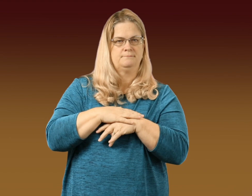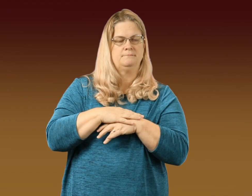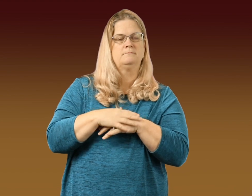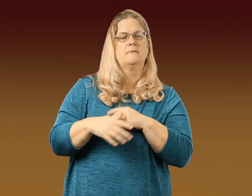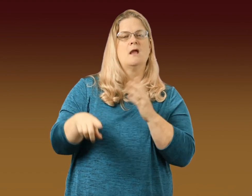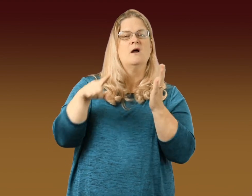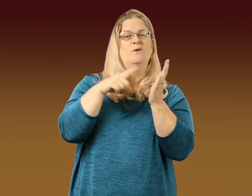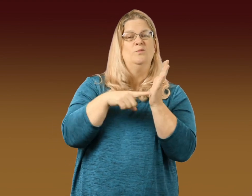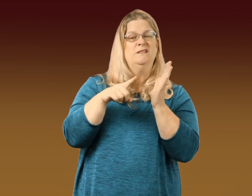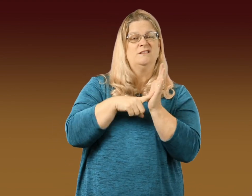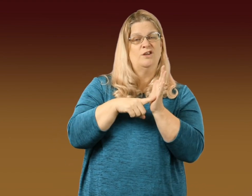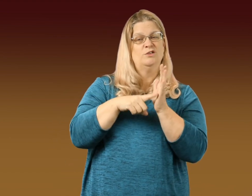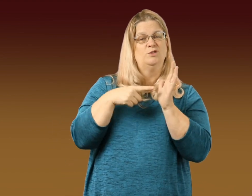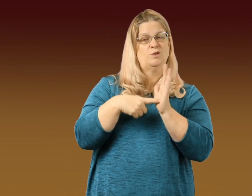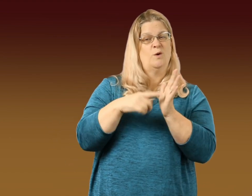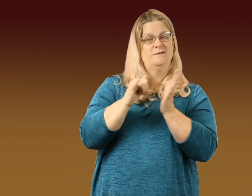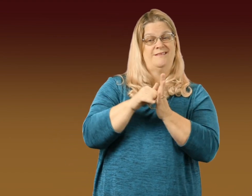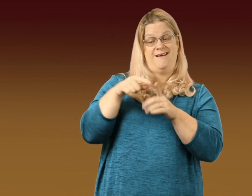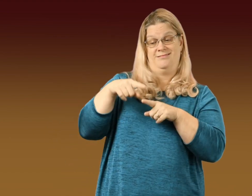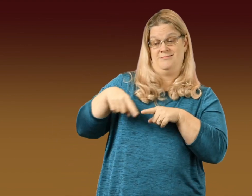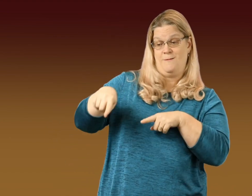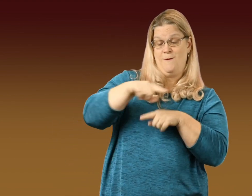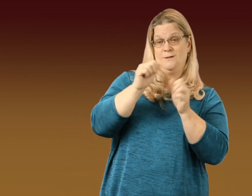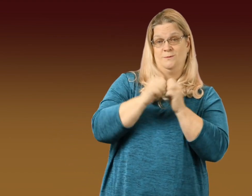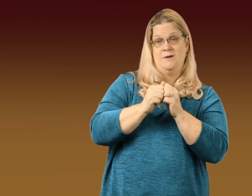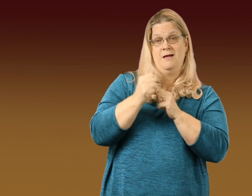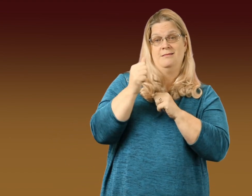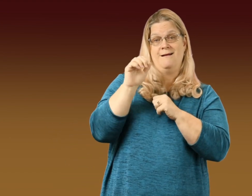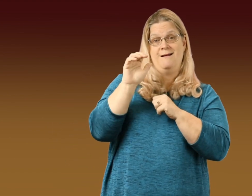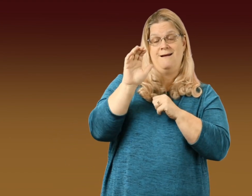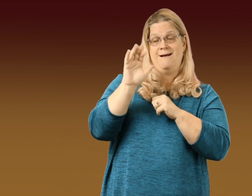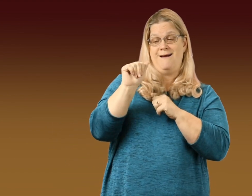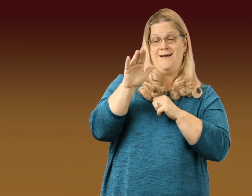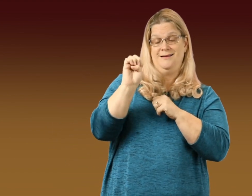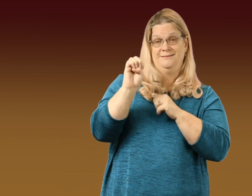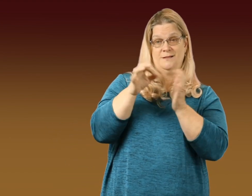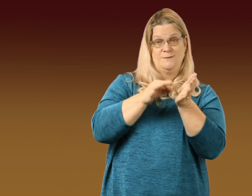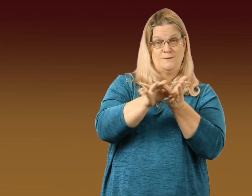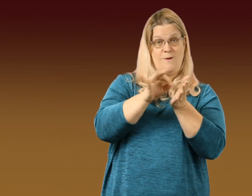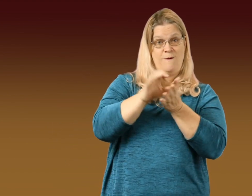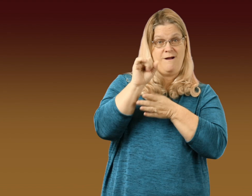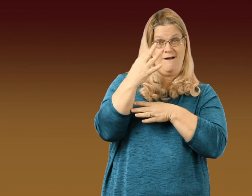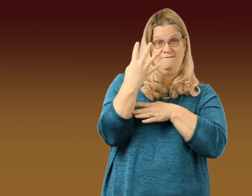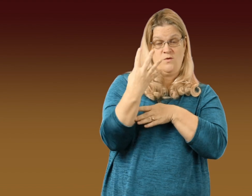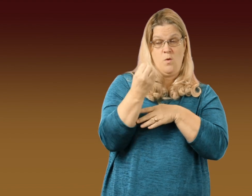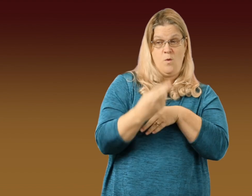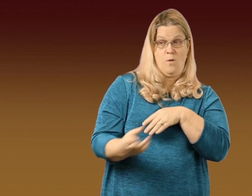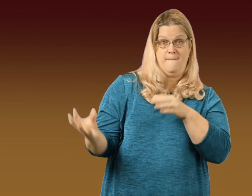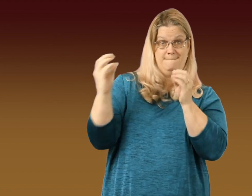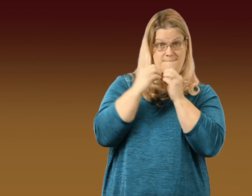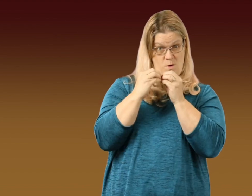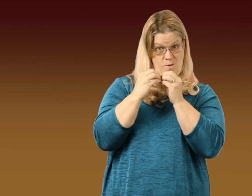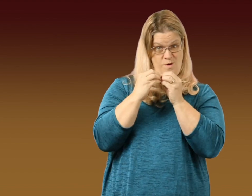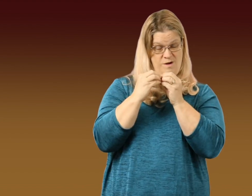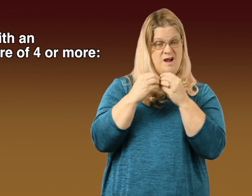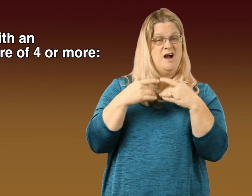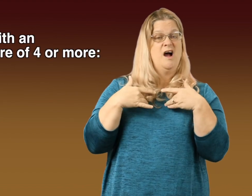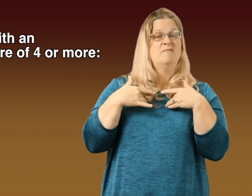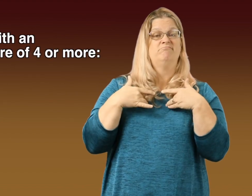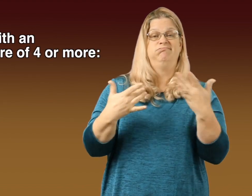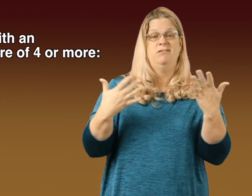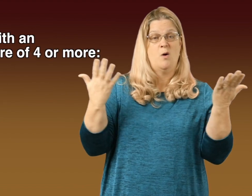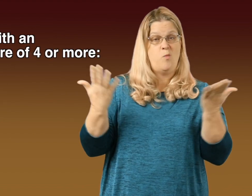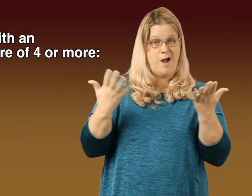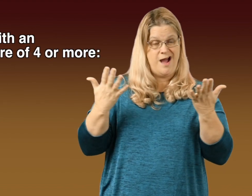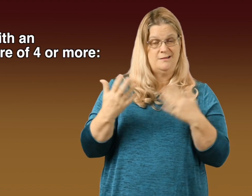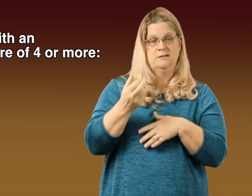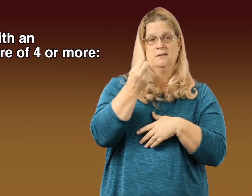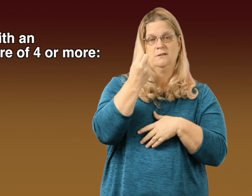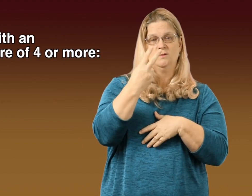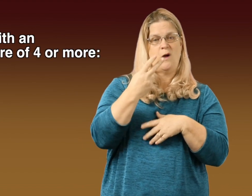Research shows that those with an ACE score of four or more are 12 times more likely